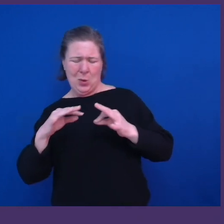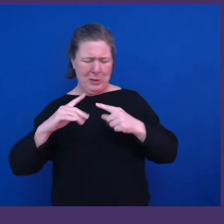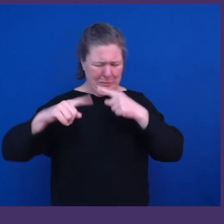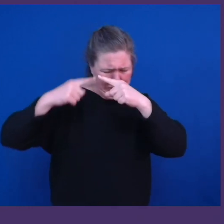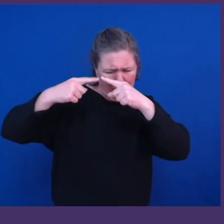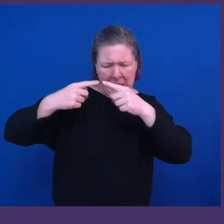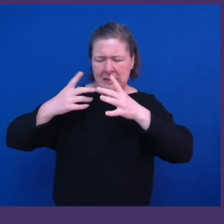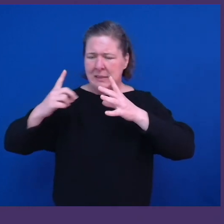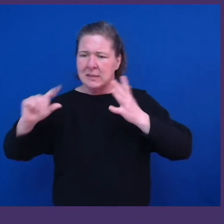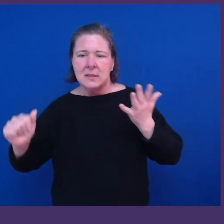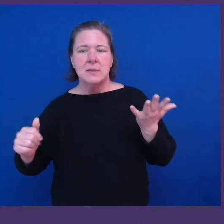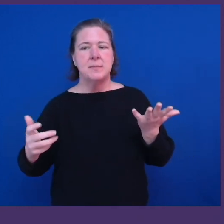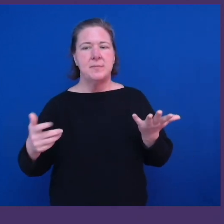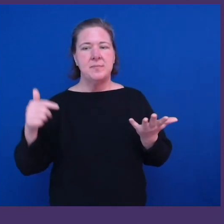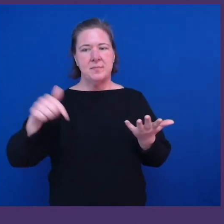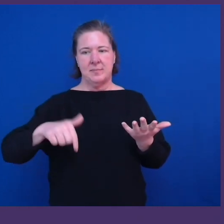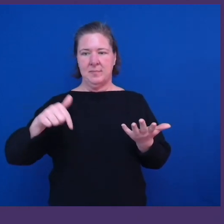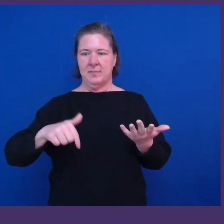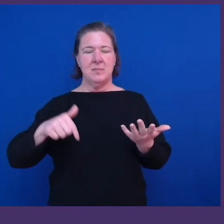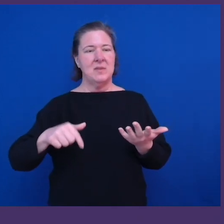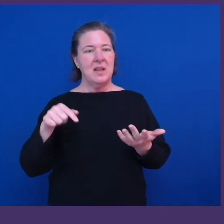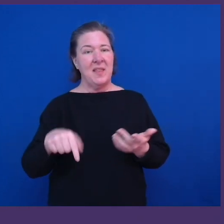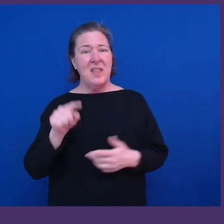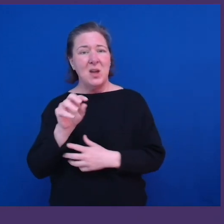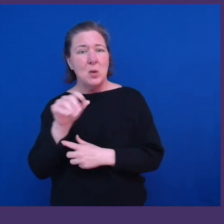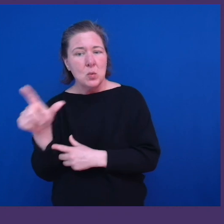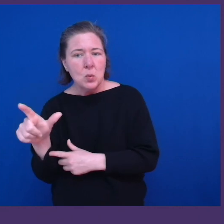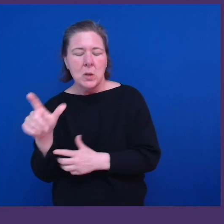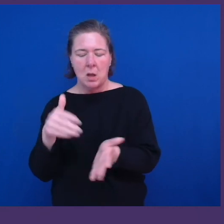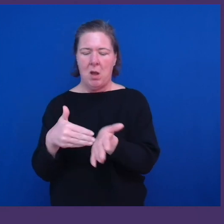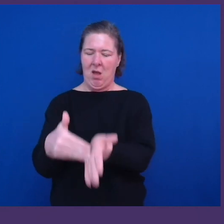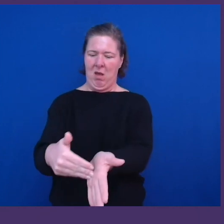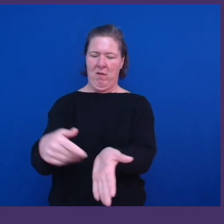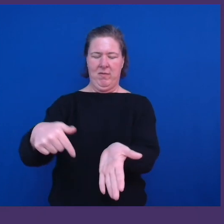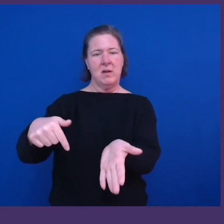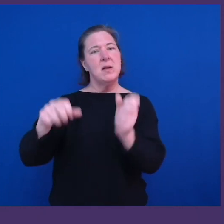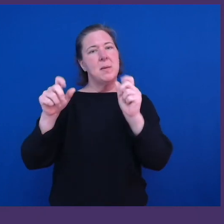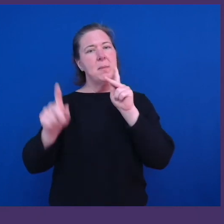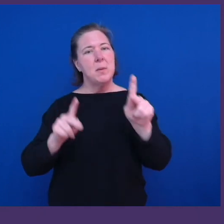And these tools are often tools that people can acquire